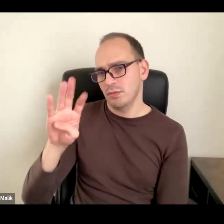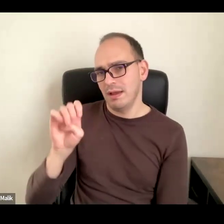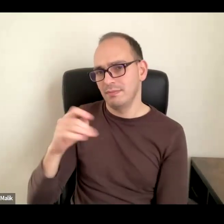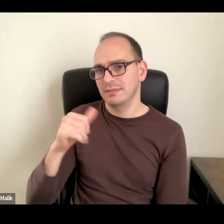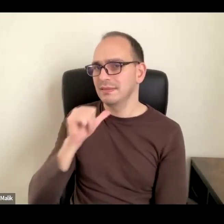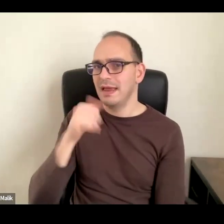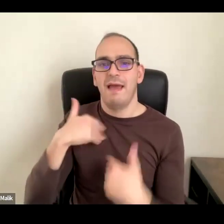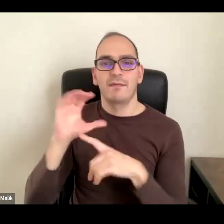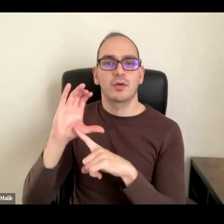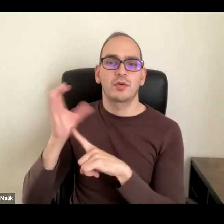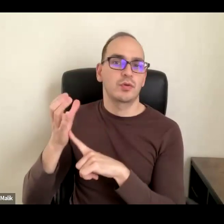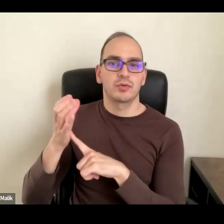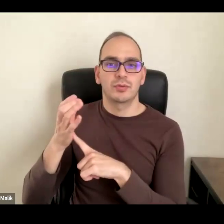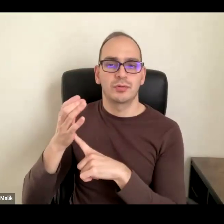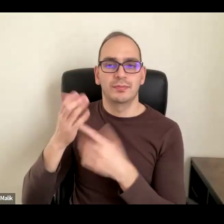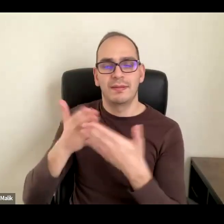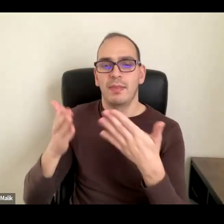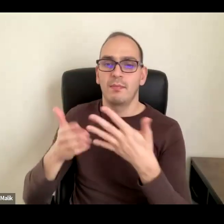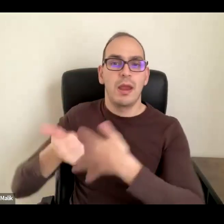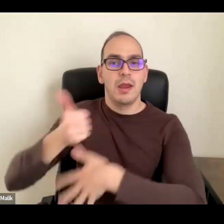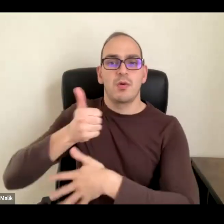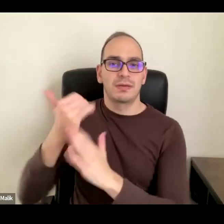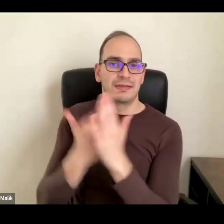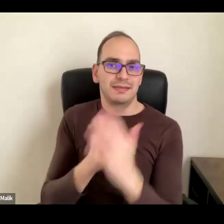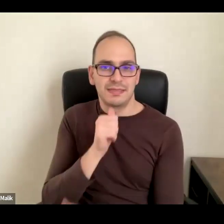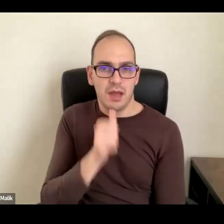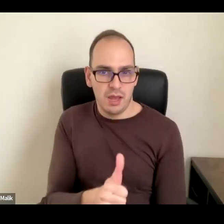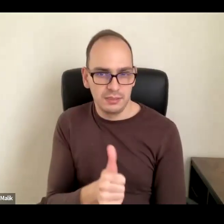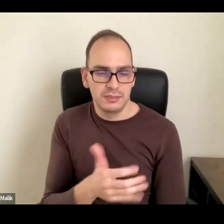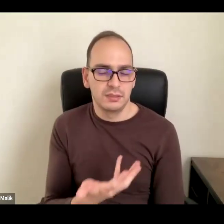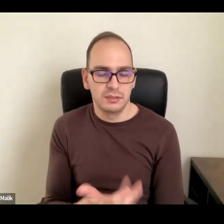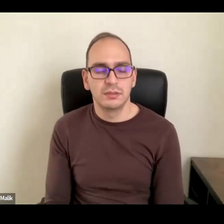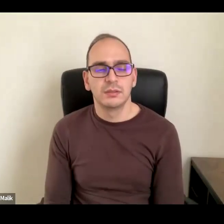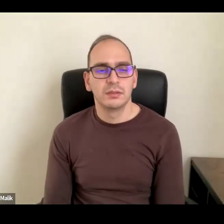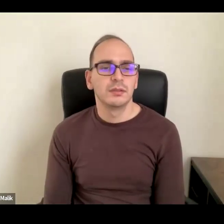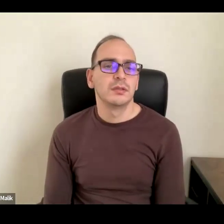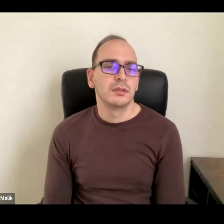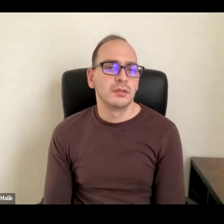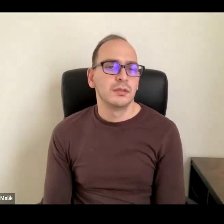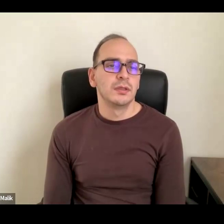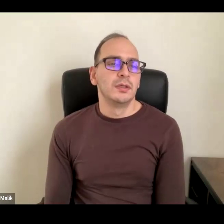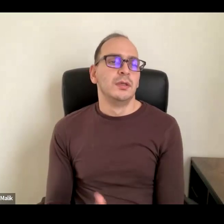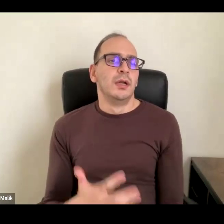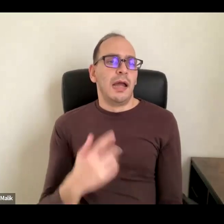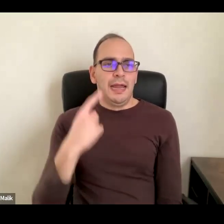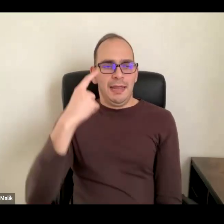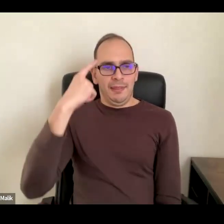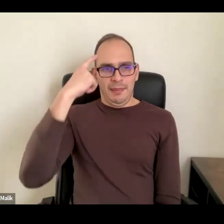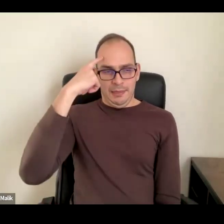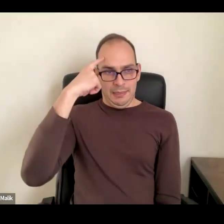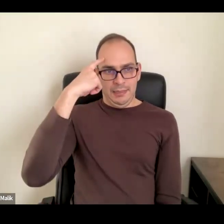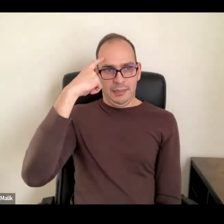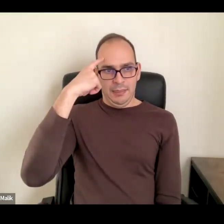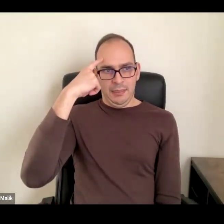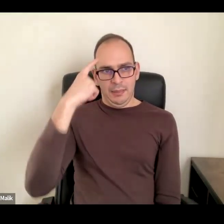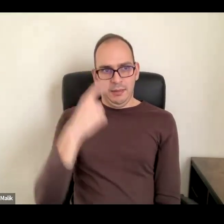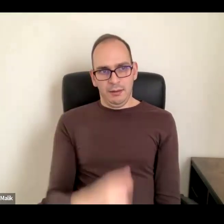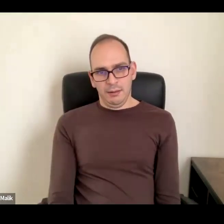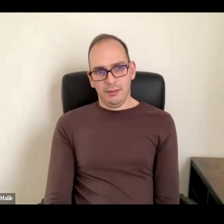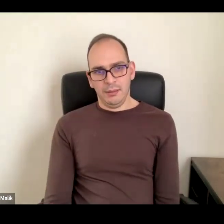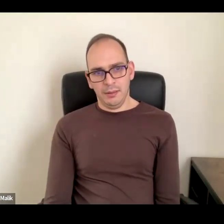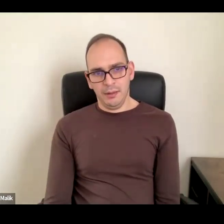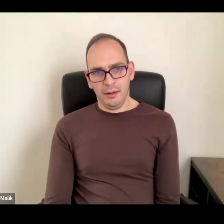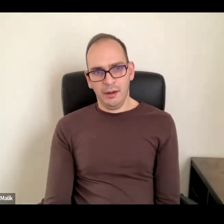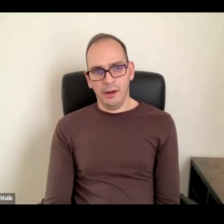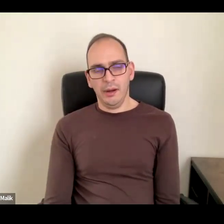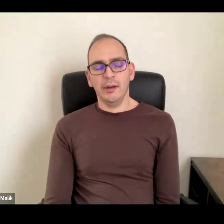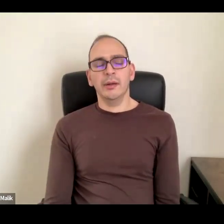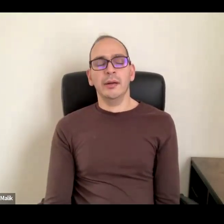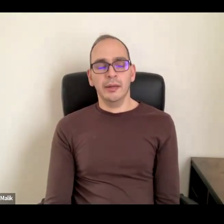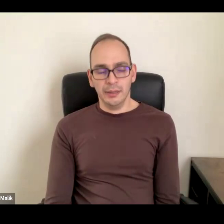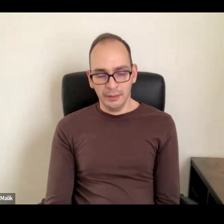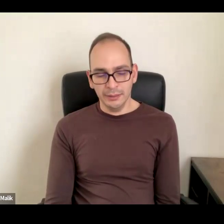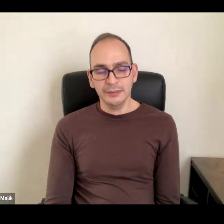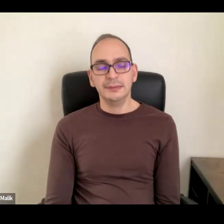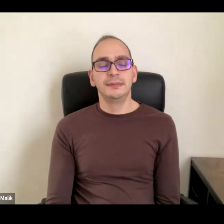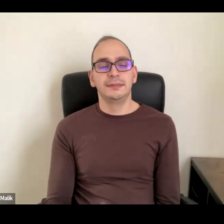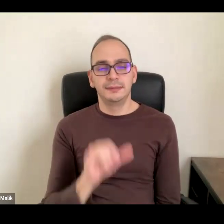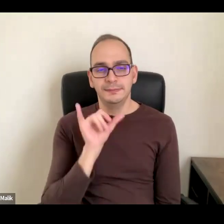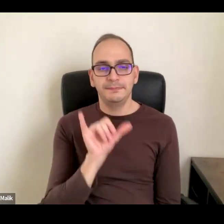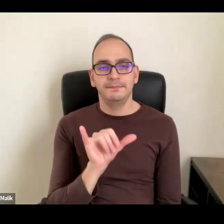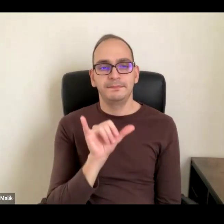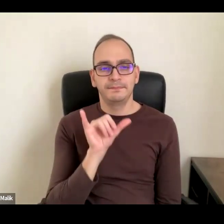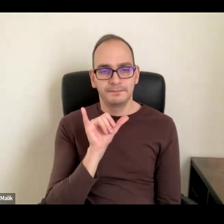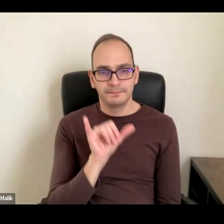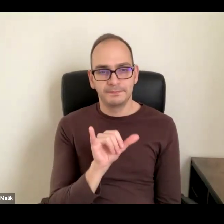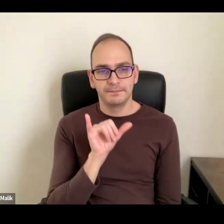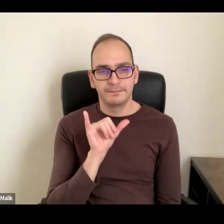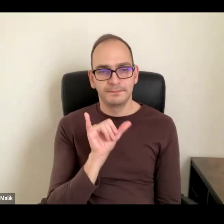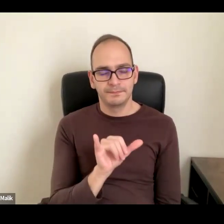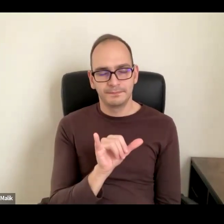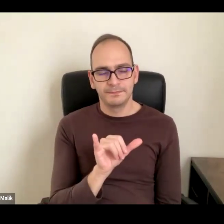items at the top of their priority list. Okay. I think I see, I think we're all a little wondering